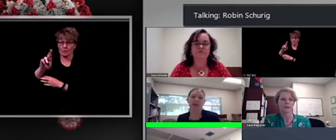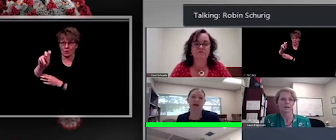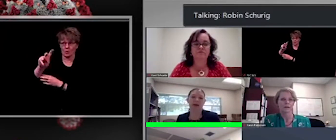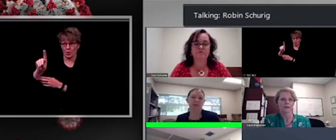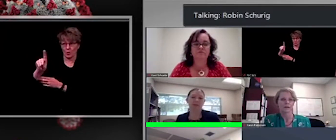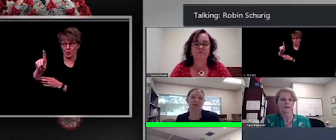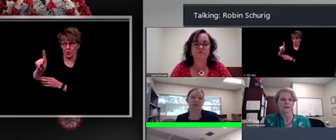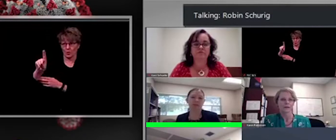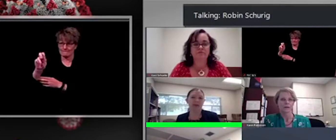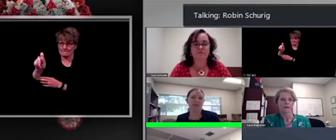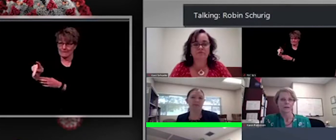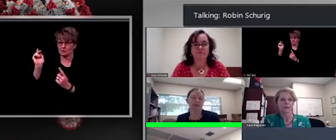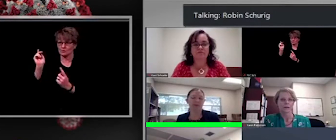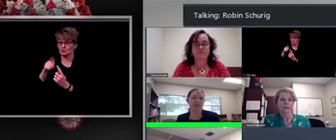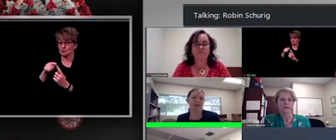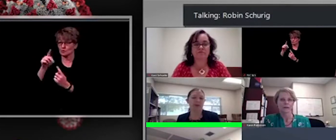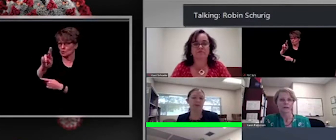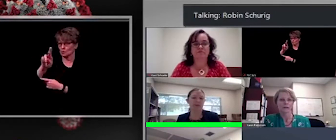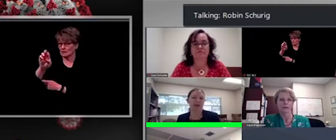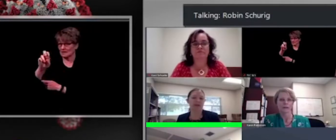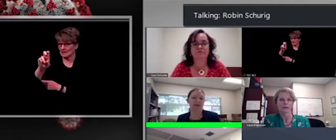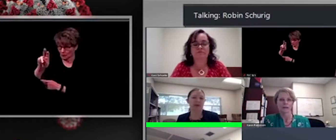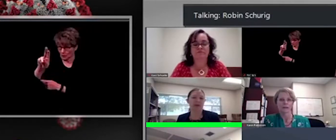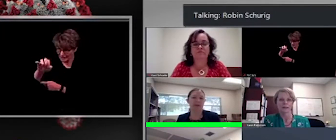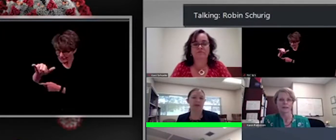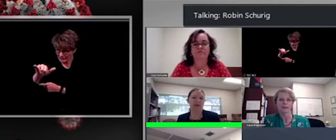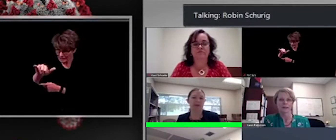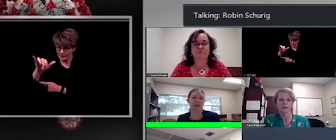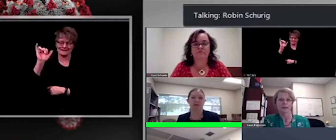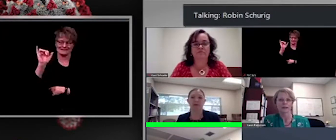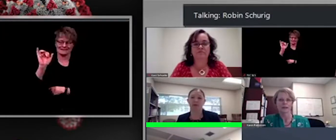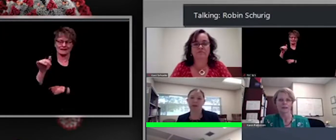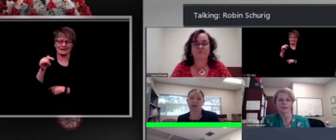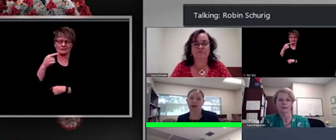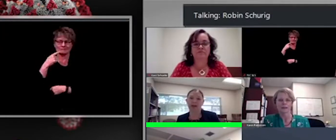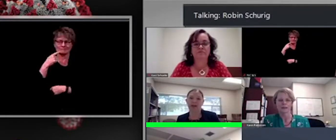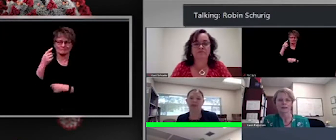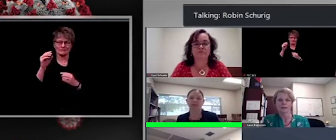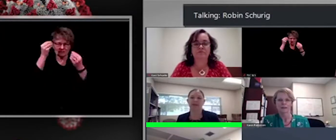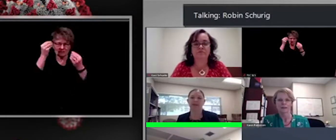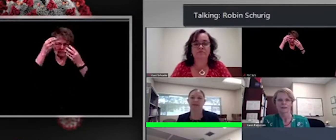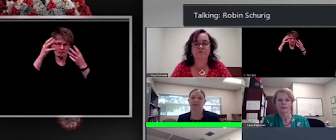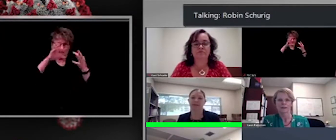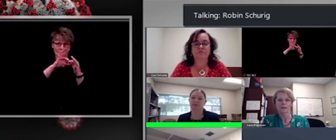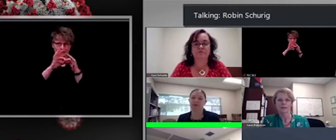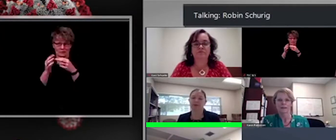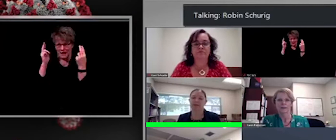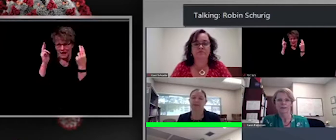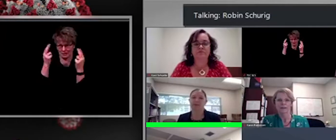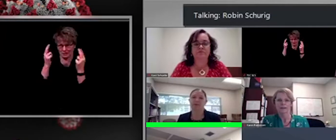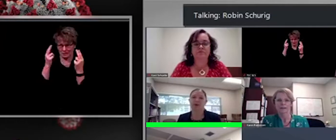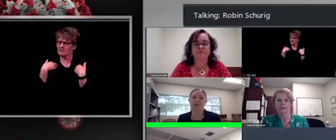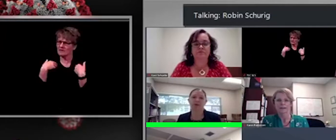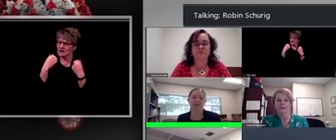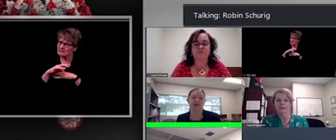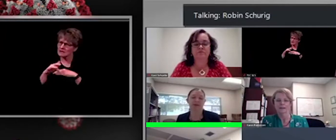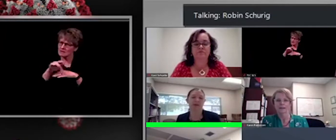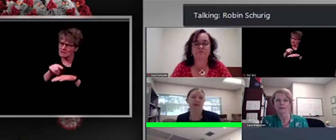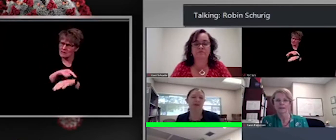We just want to make sure that people understand some ways that they can make their normal Halloween activities a little bit safer in this time of COVID. Just like everything else,